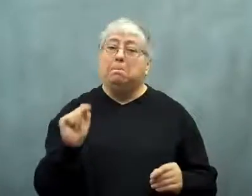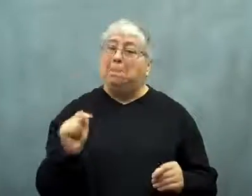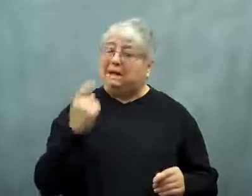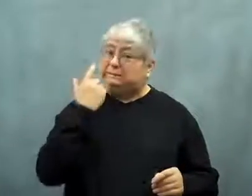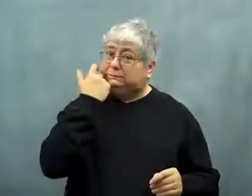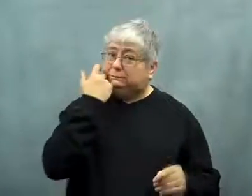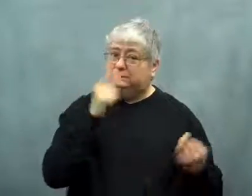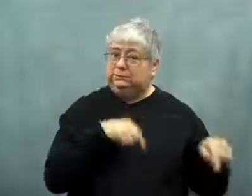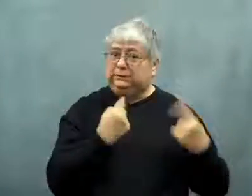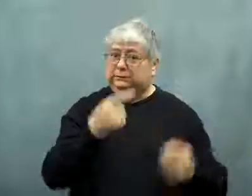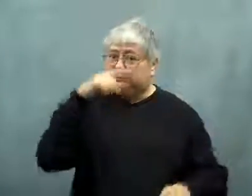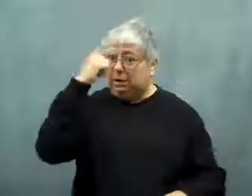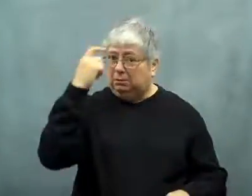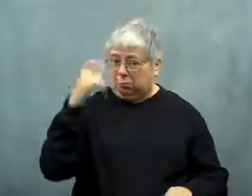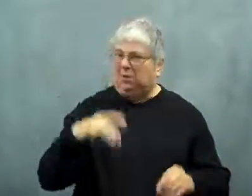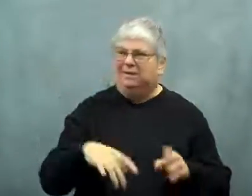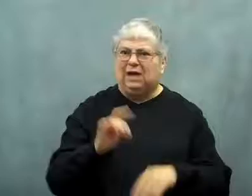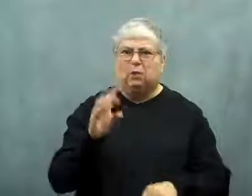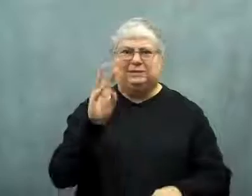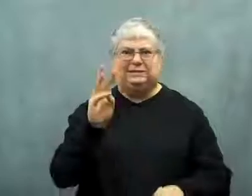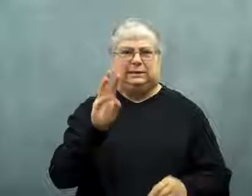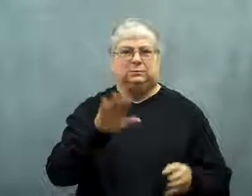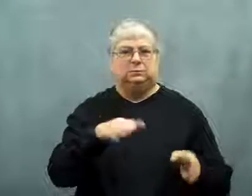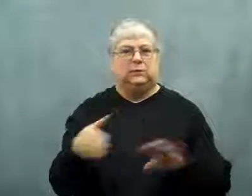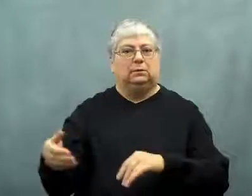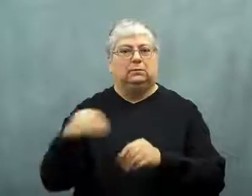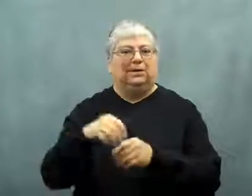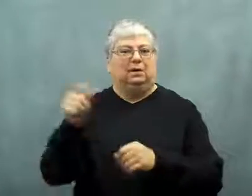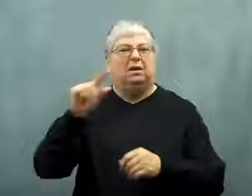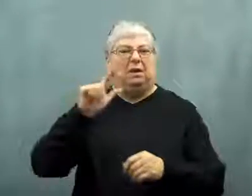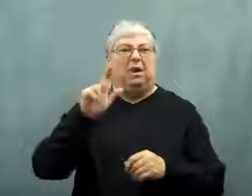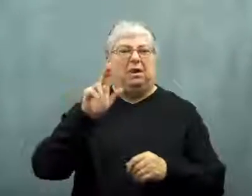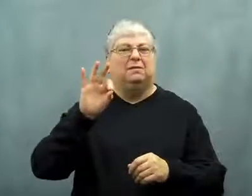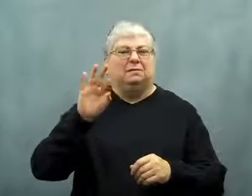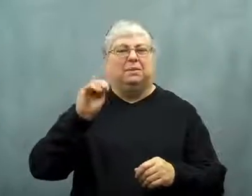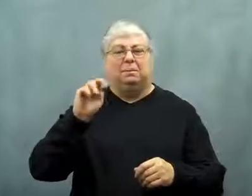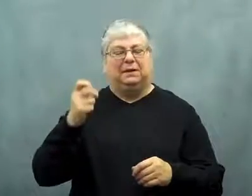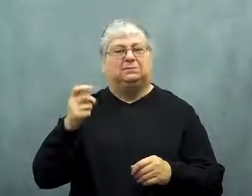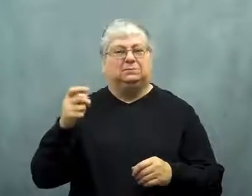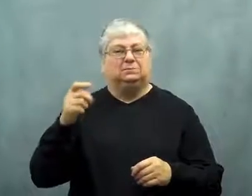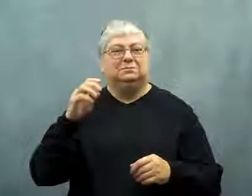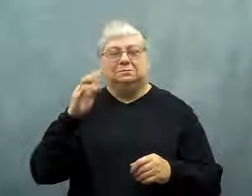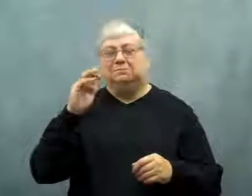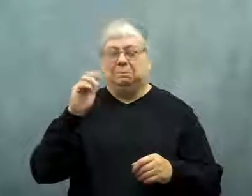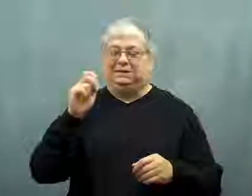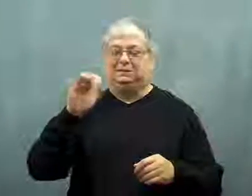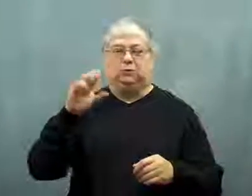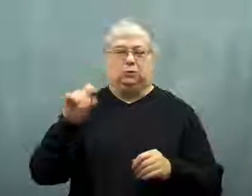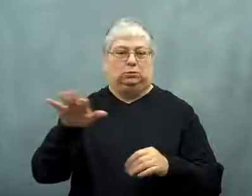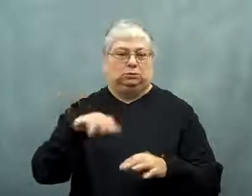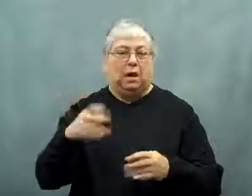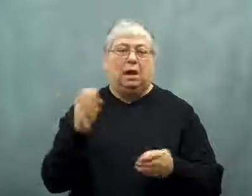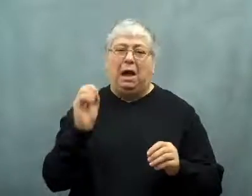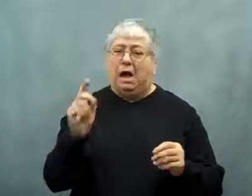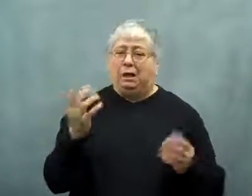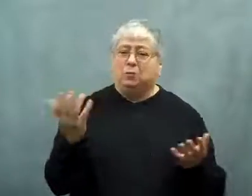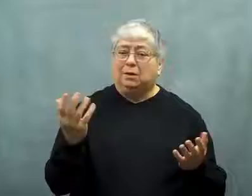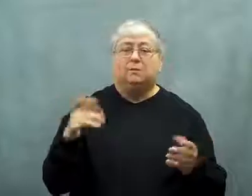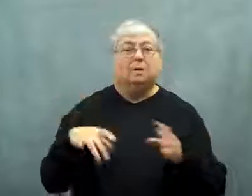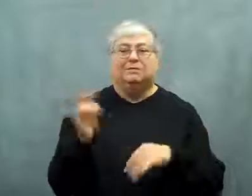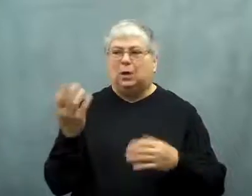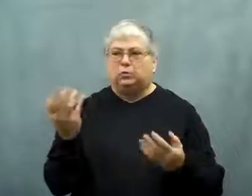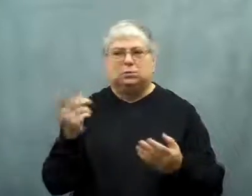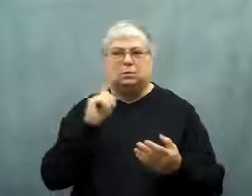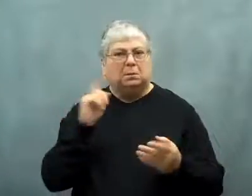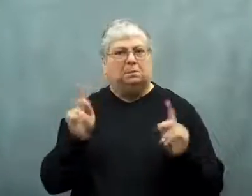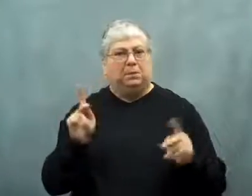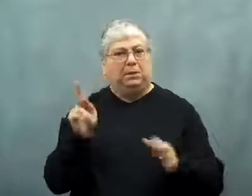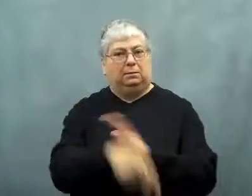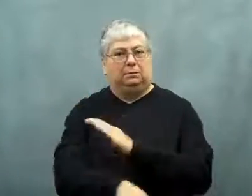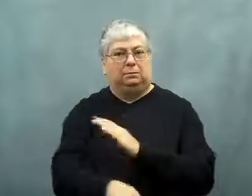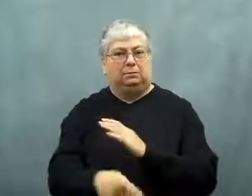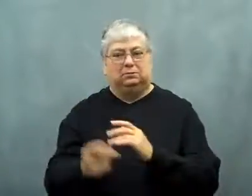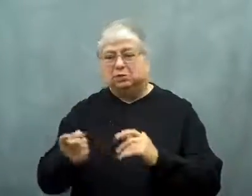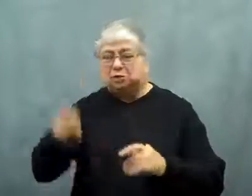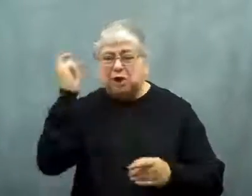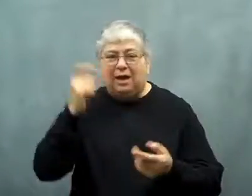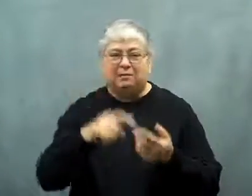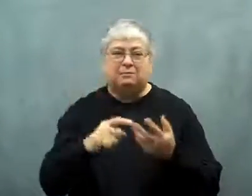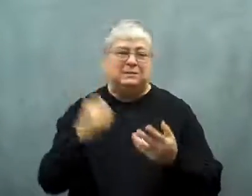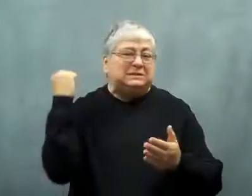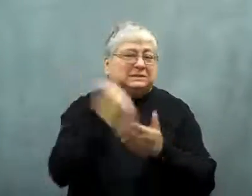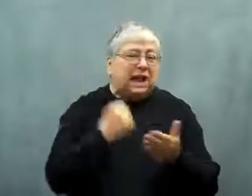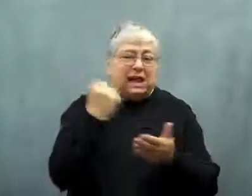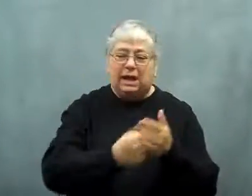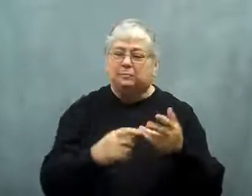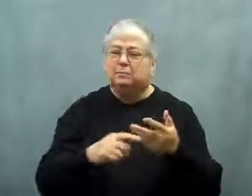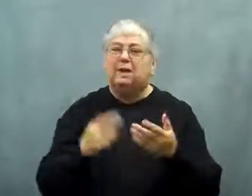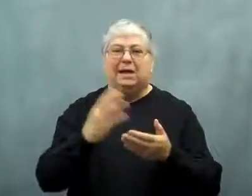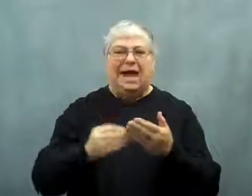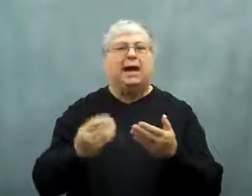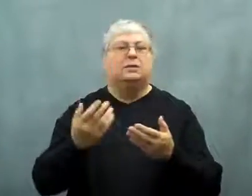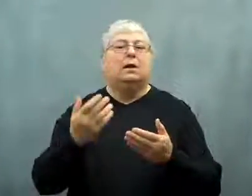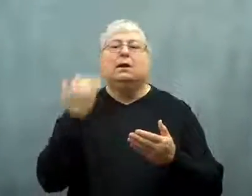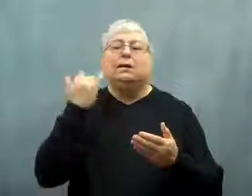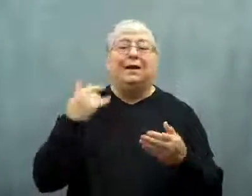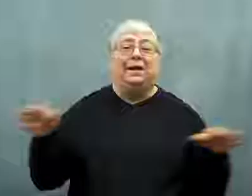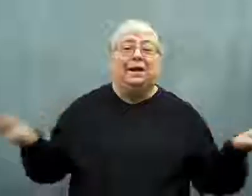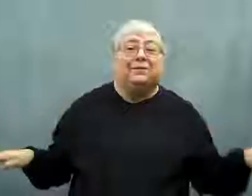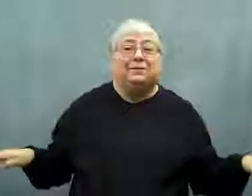But since the summer, six have been found in the Gulf of Mexico.